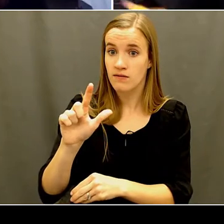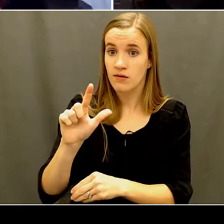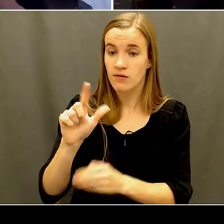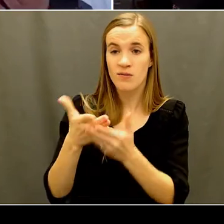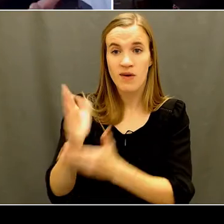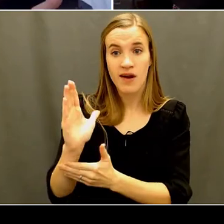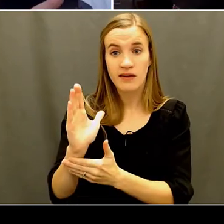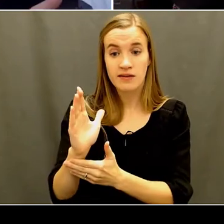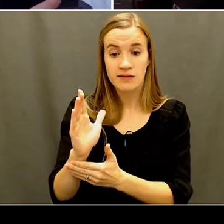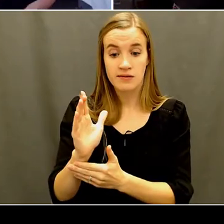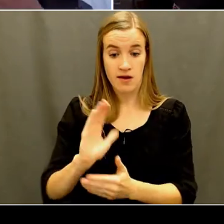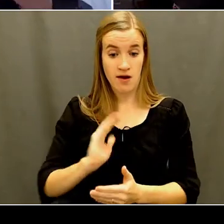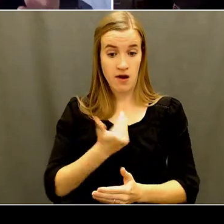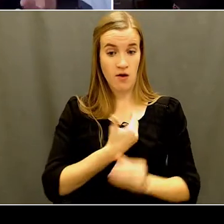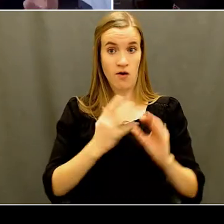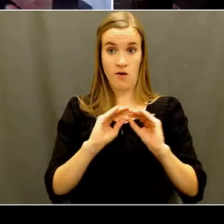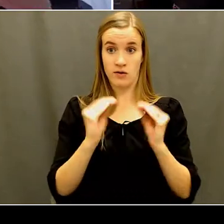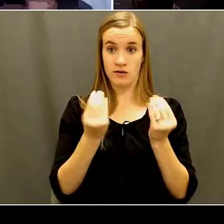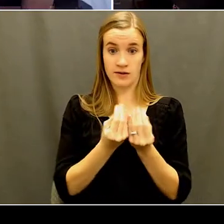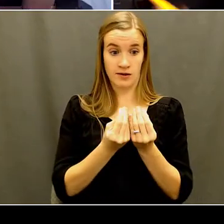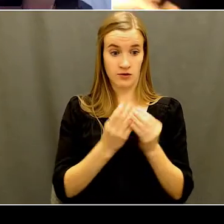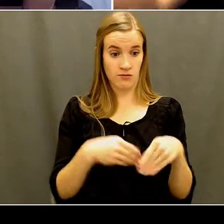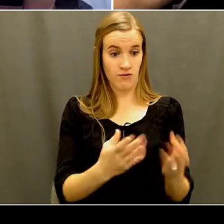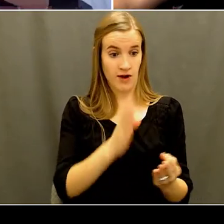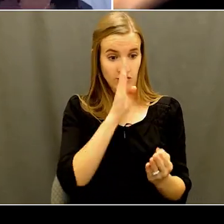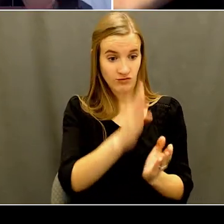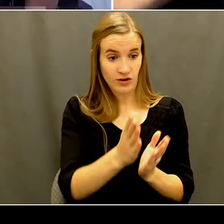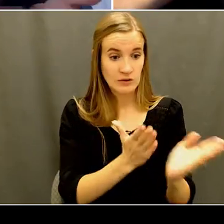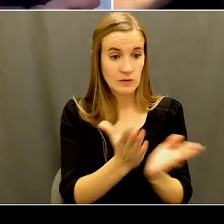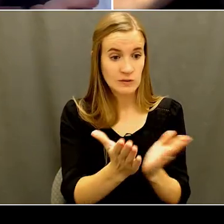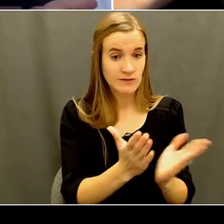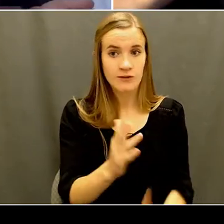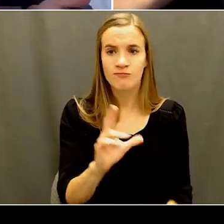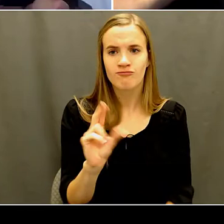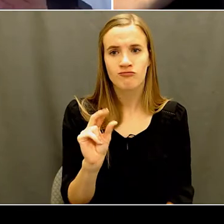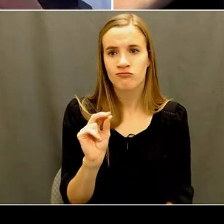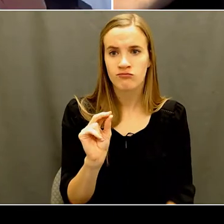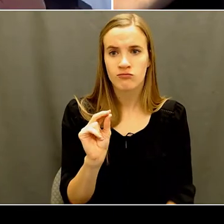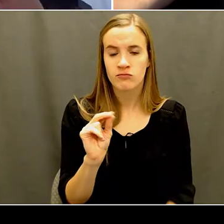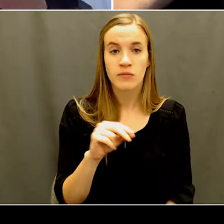service delivery organization and service delivery organizations are